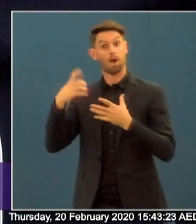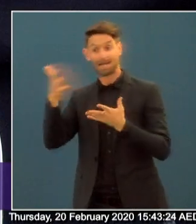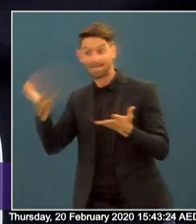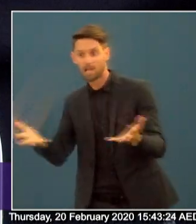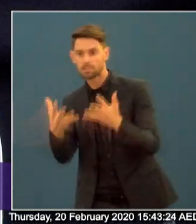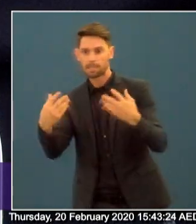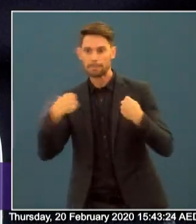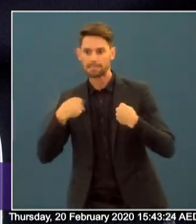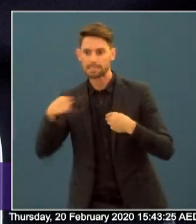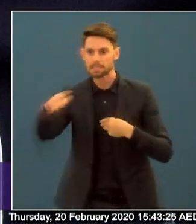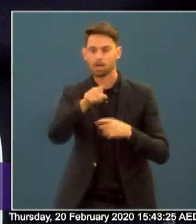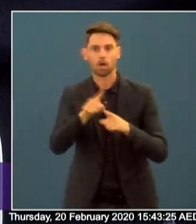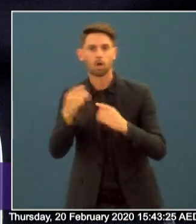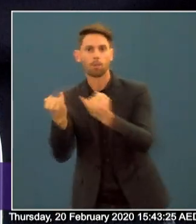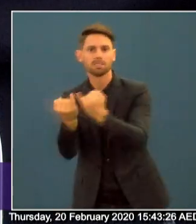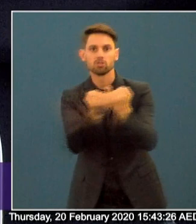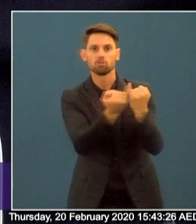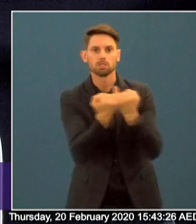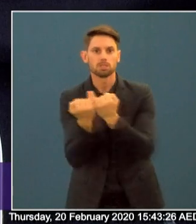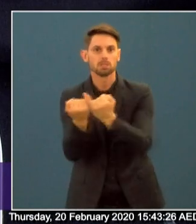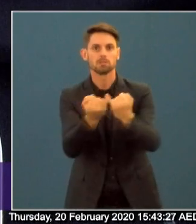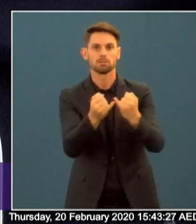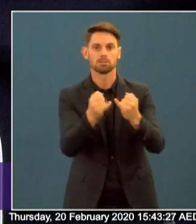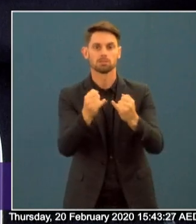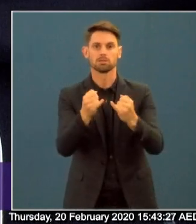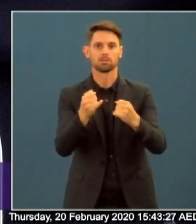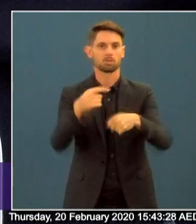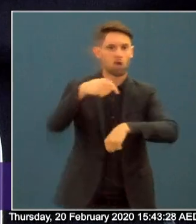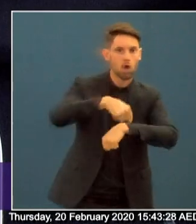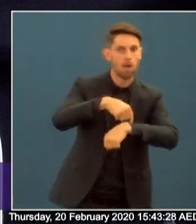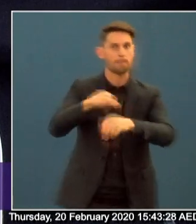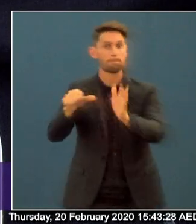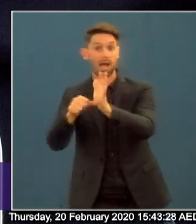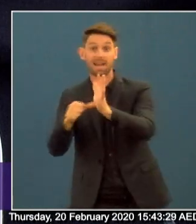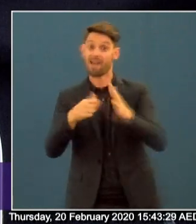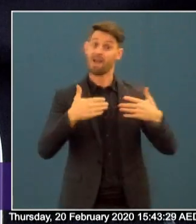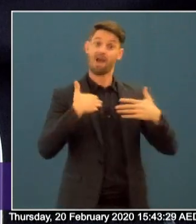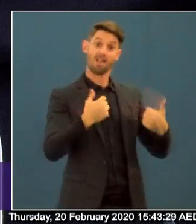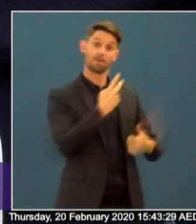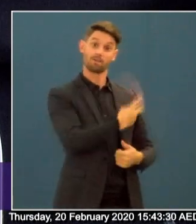which health professionals are in the main excluded from being partners in